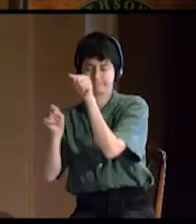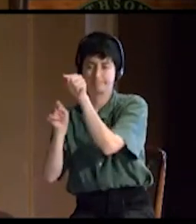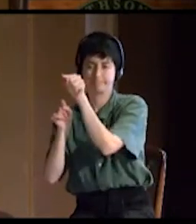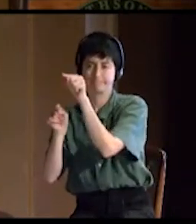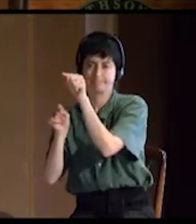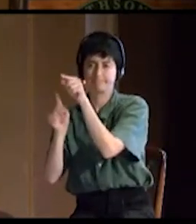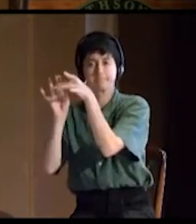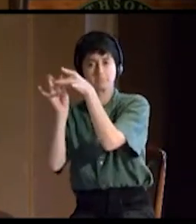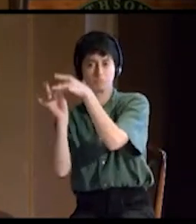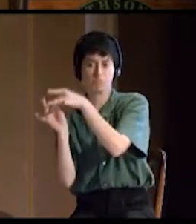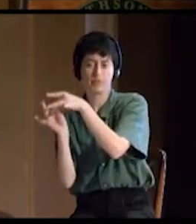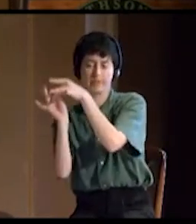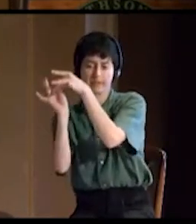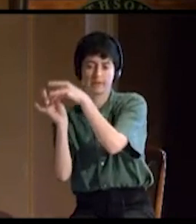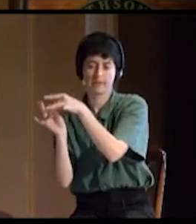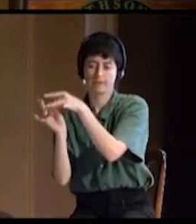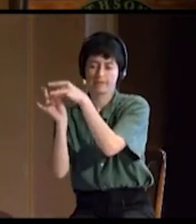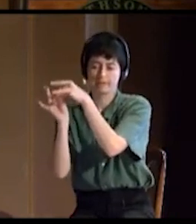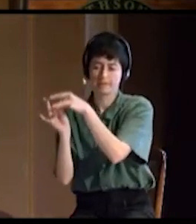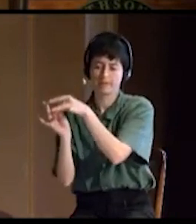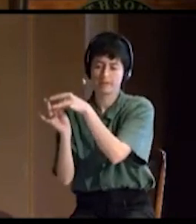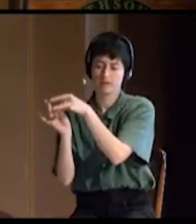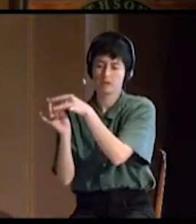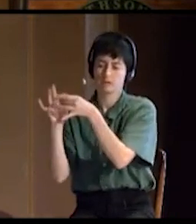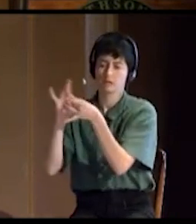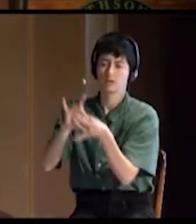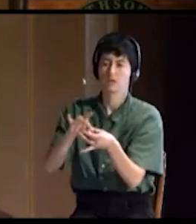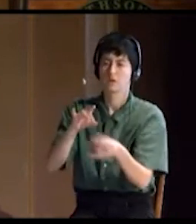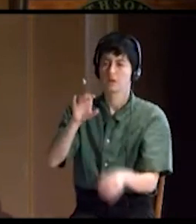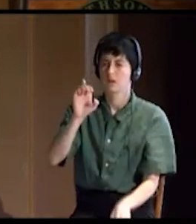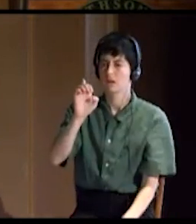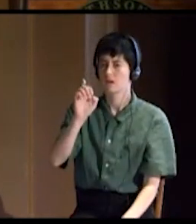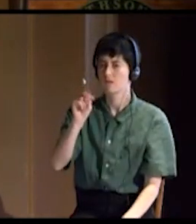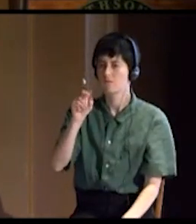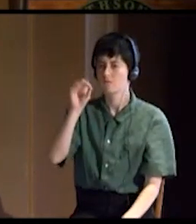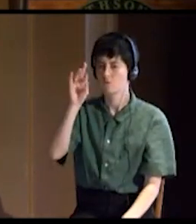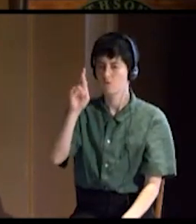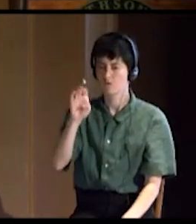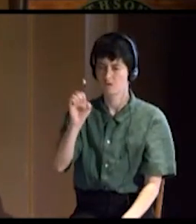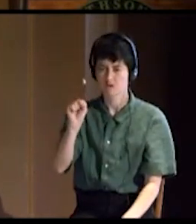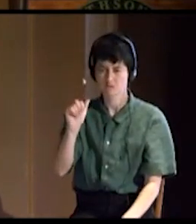to one another based on their inflorescence morphology. So what do we find in the nuclear phylogeny?